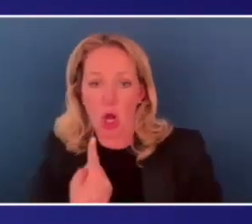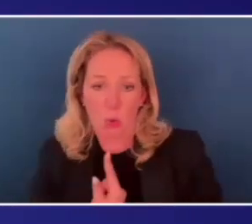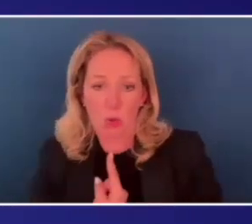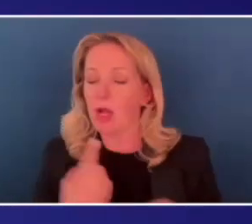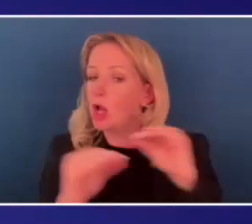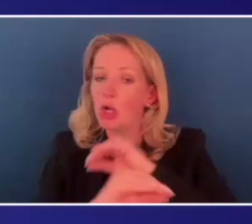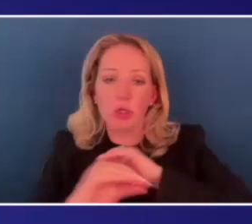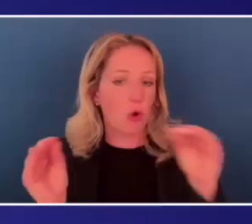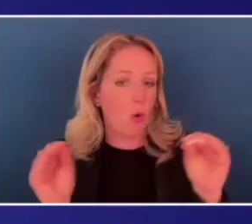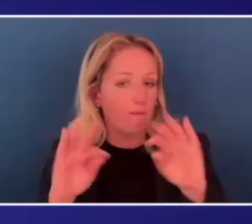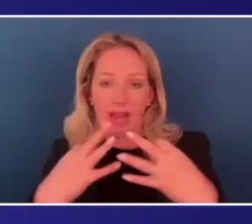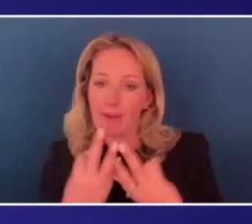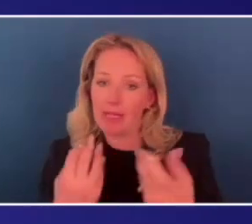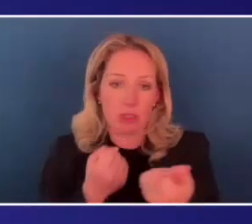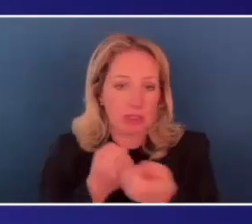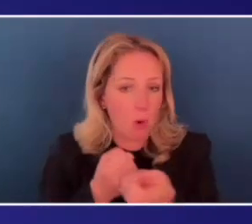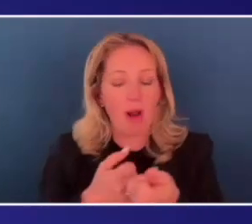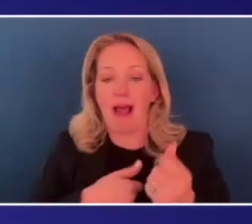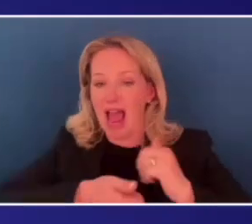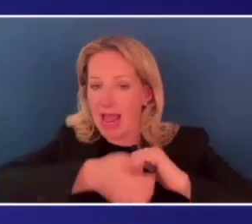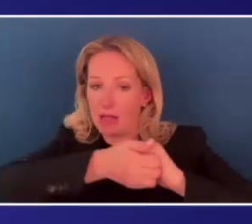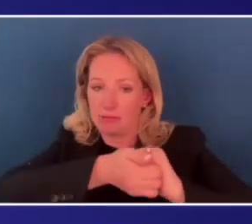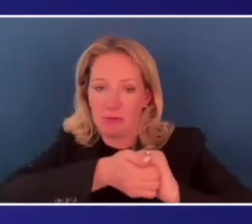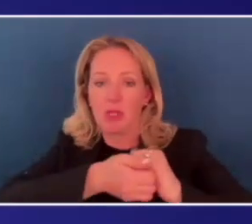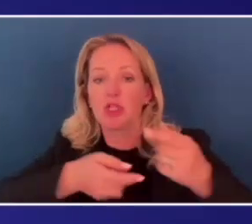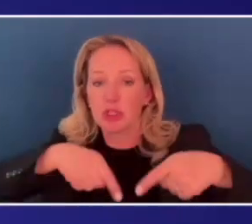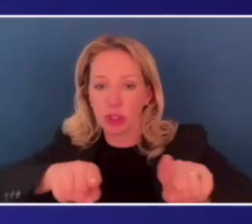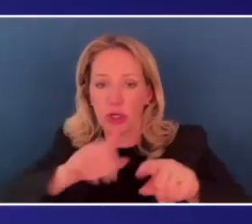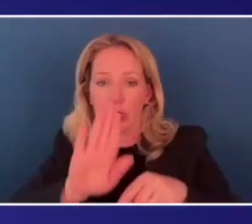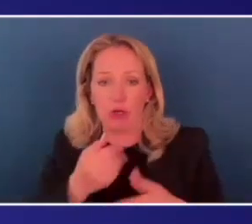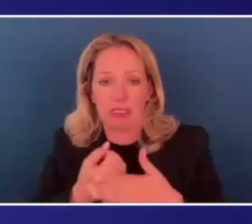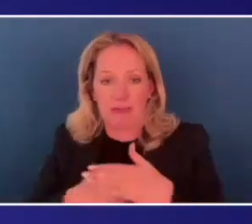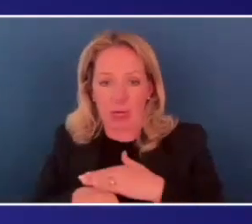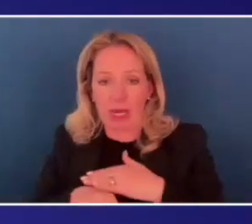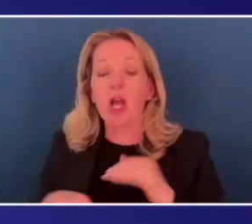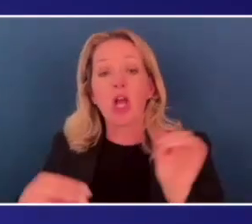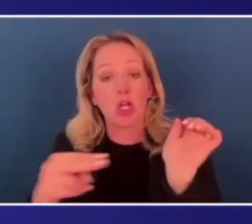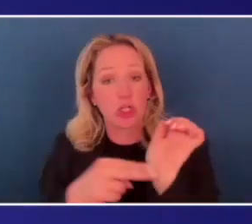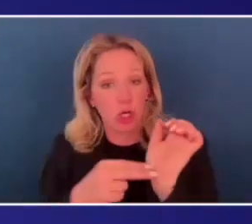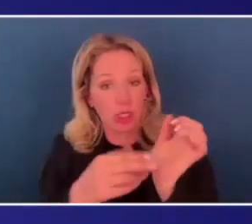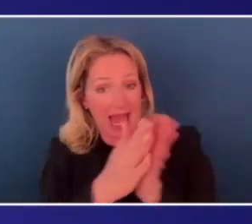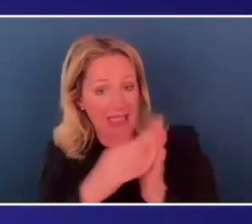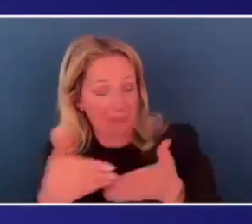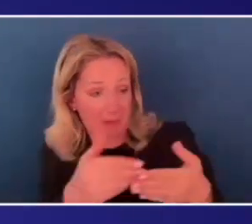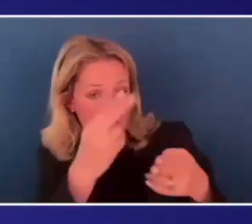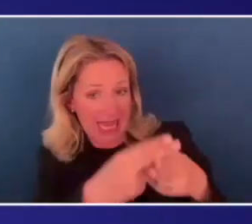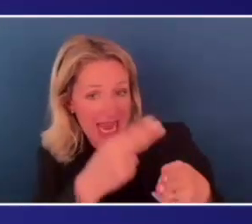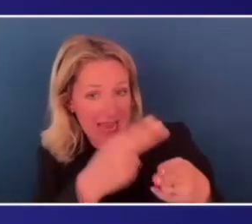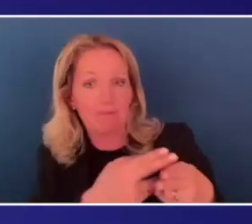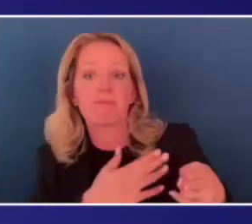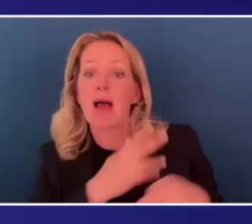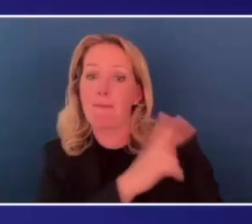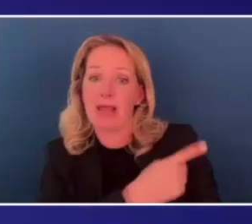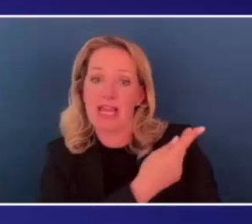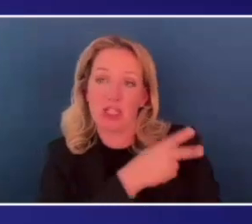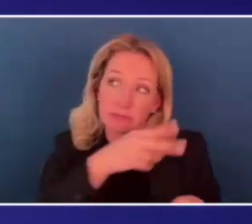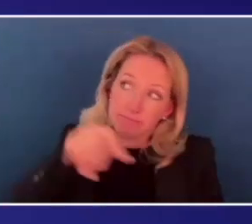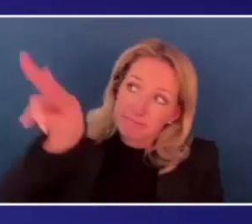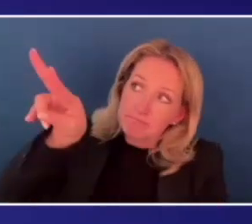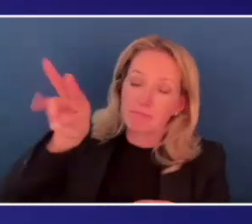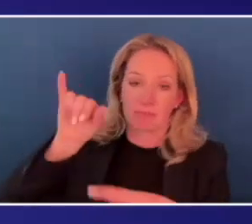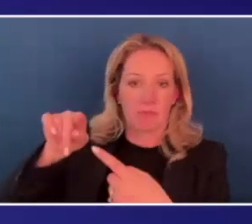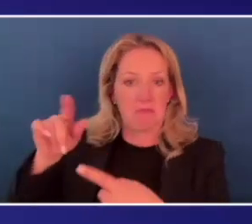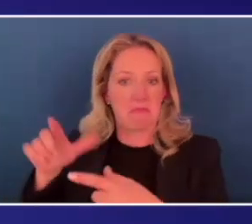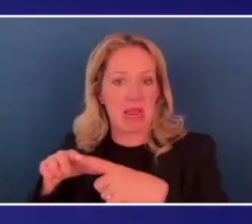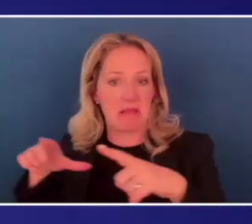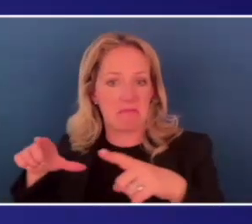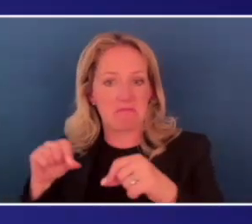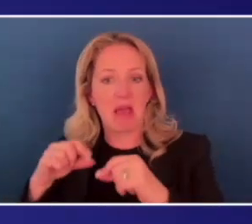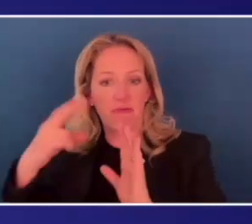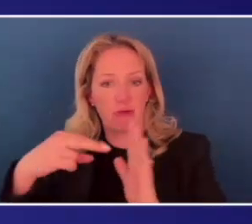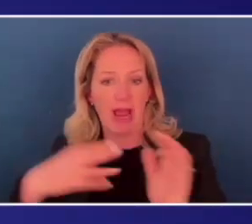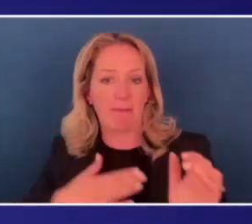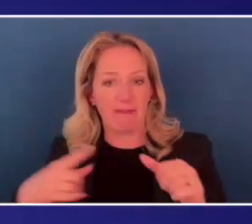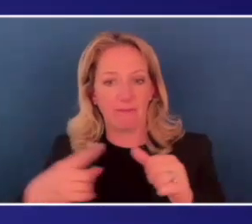I held her hand throughout her delivery. And when the nurse asked for the baby's name, my patient turned to me, looked at my badge and quietly read my 1st name, Amelia.